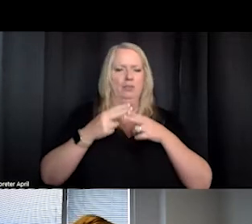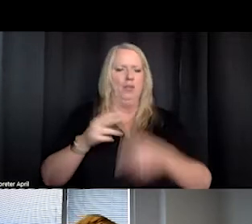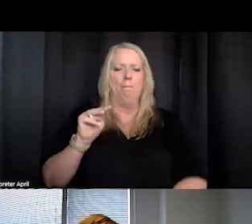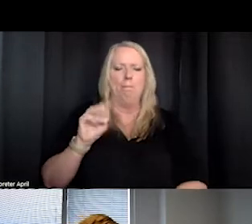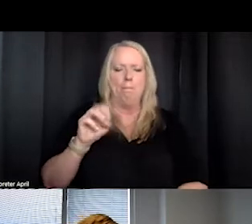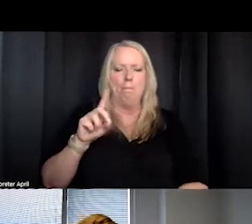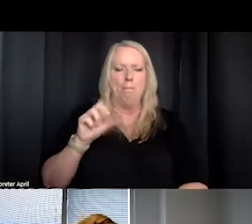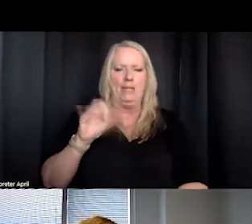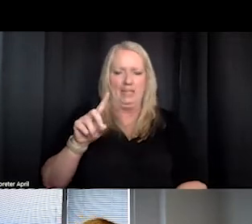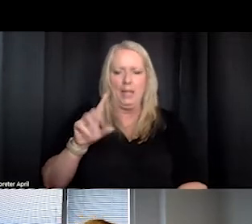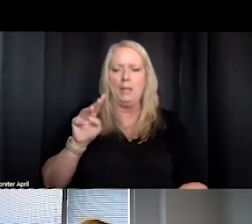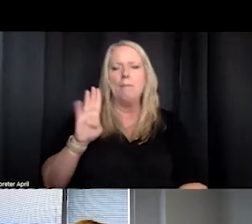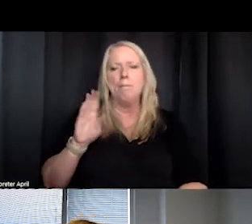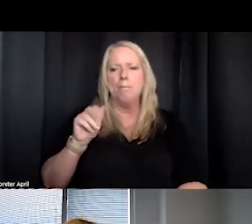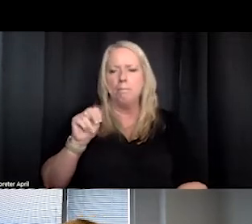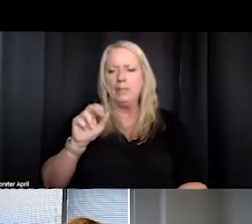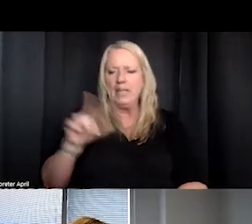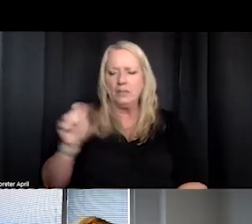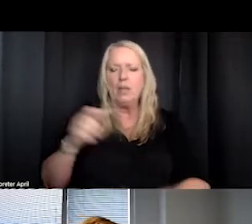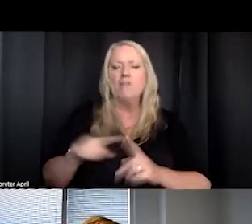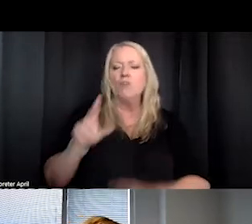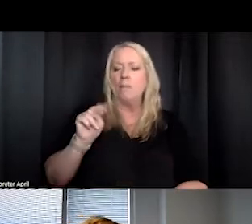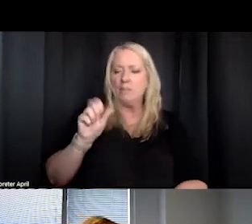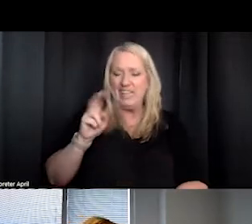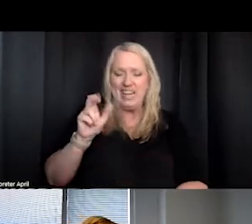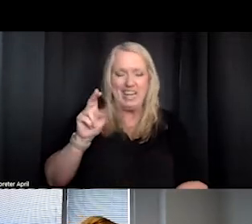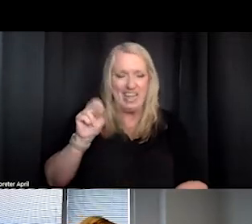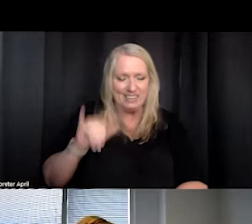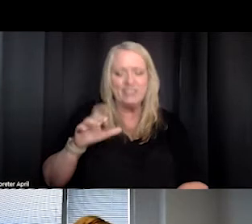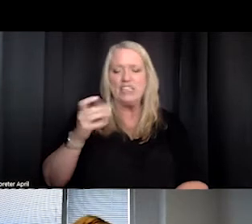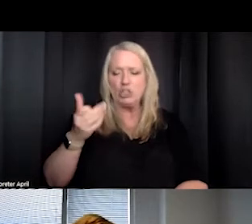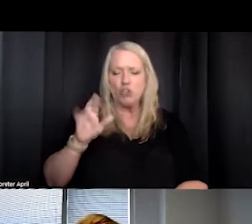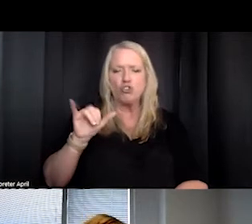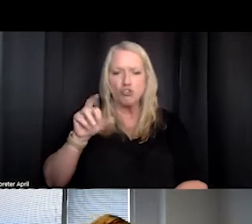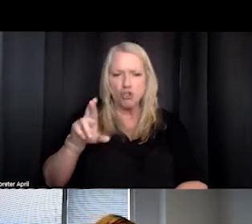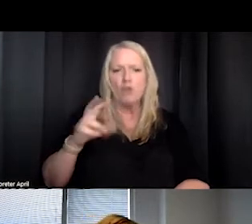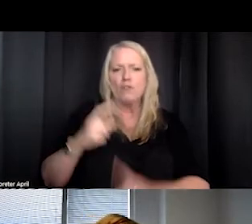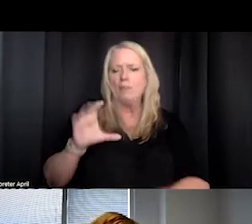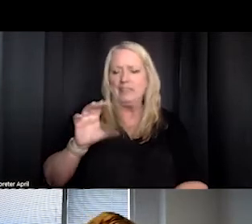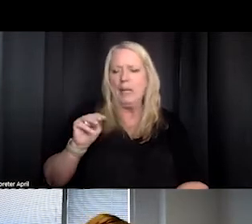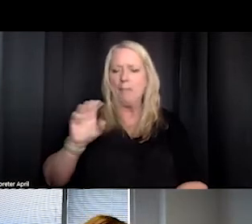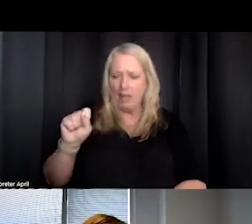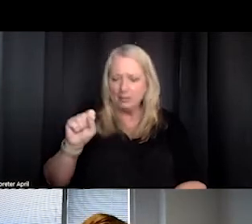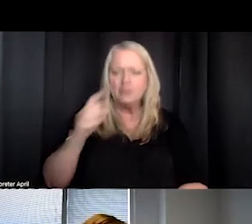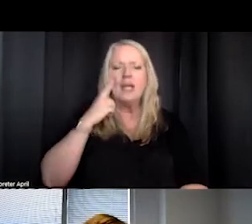WE WILL HEAR FROM, NANCY KIRSCHNER, CMS, CRISIS OPPORTUNITIES FOR MEDICAID. REALLY